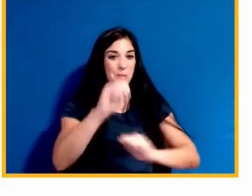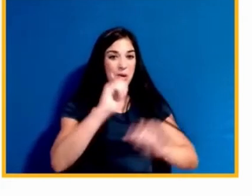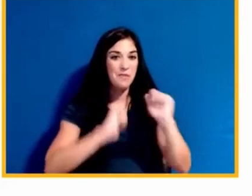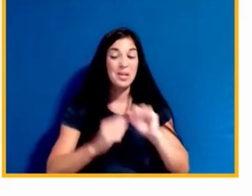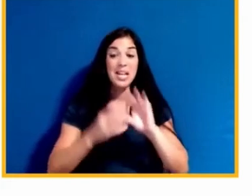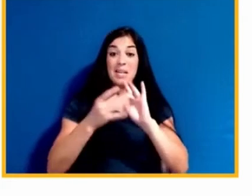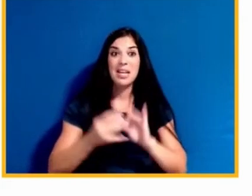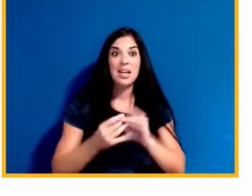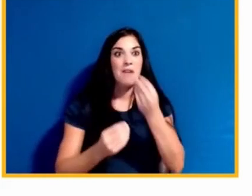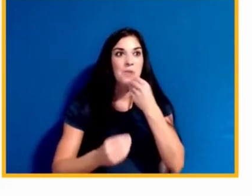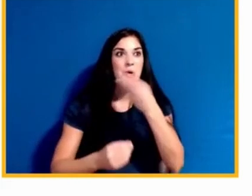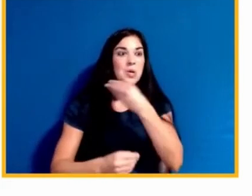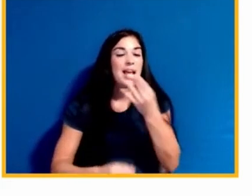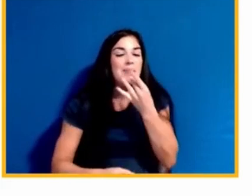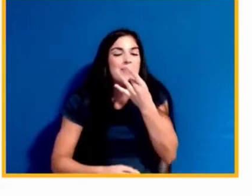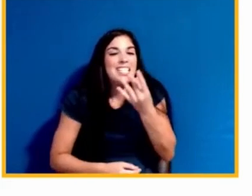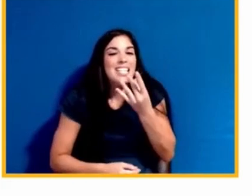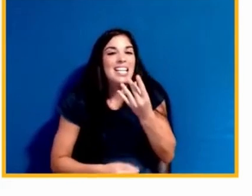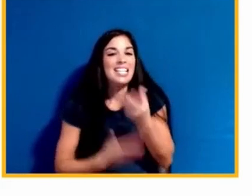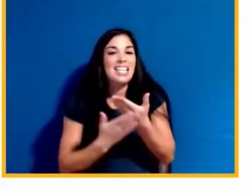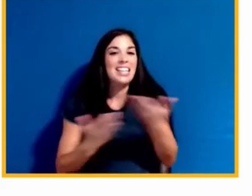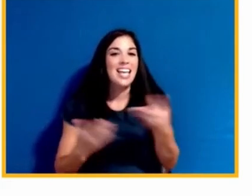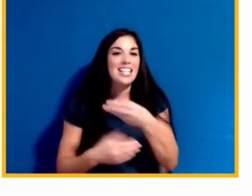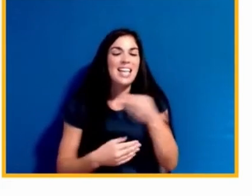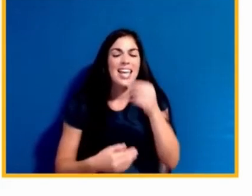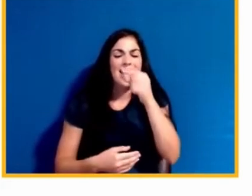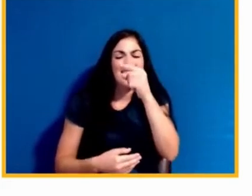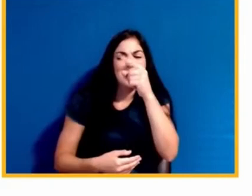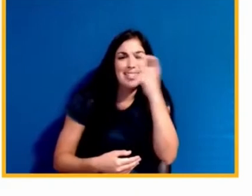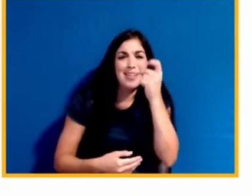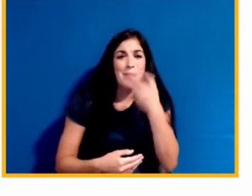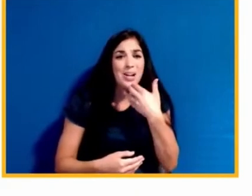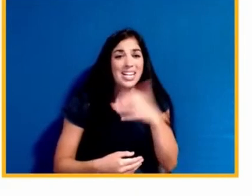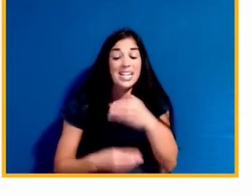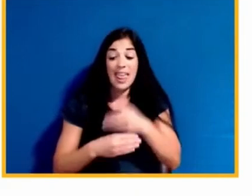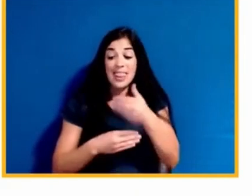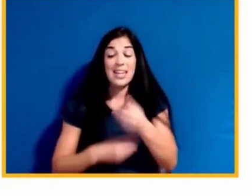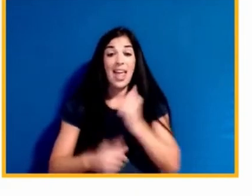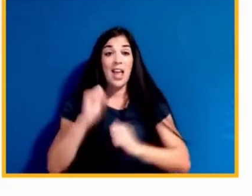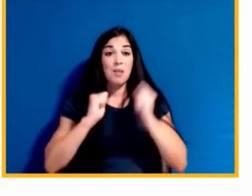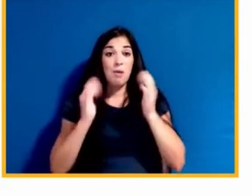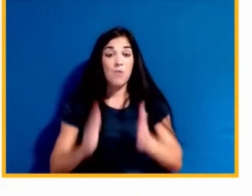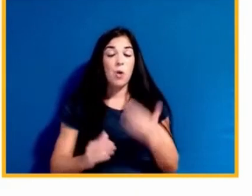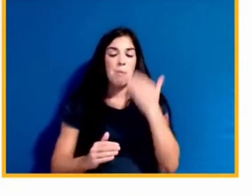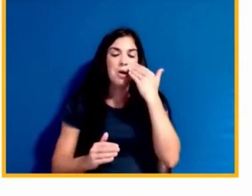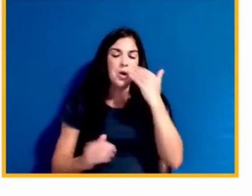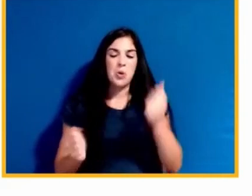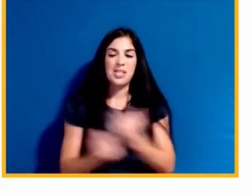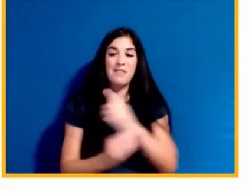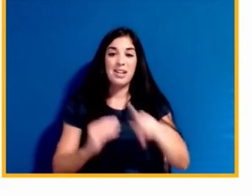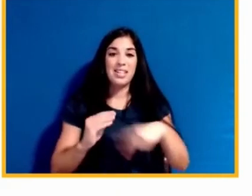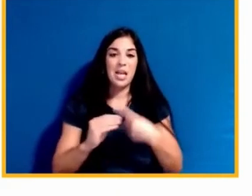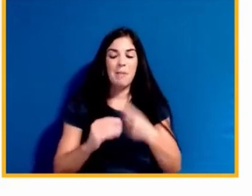food and tasty things and you know, the summer heat, this next performer that we've got, knows all about the right ingredients to